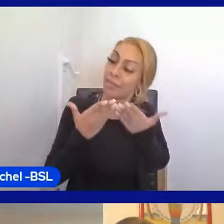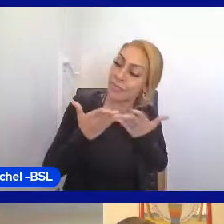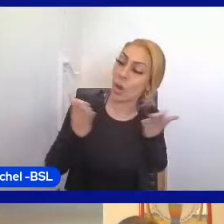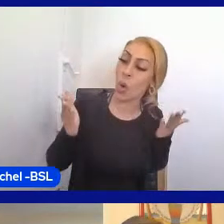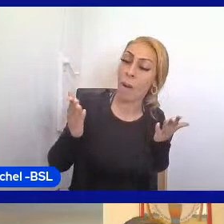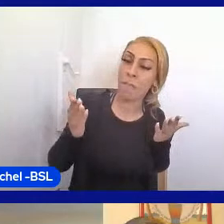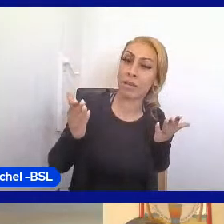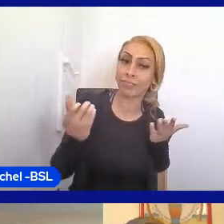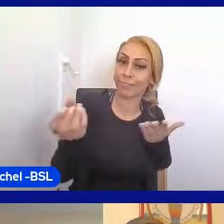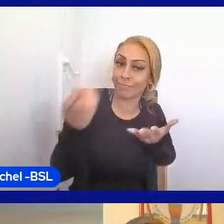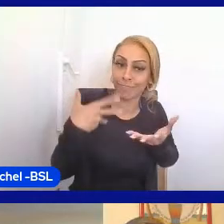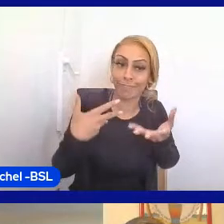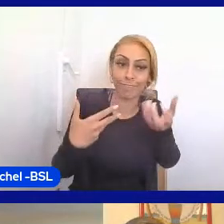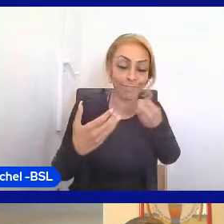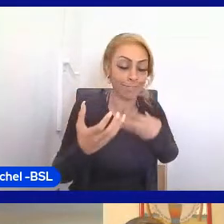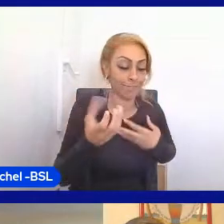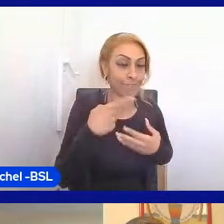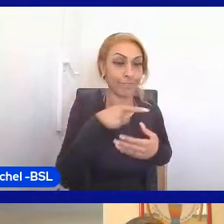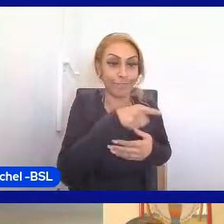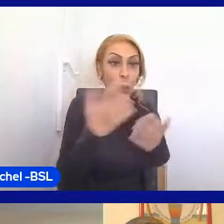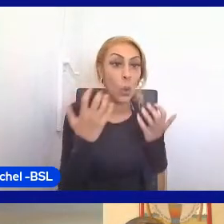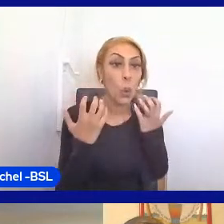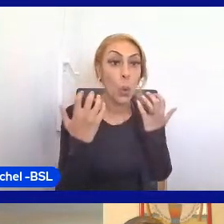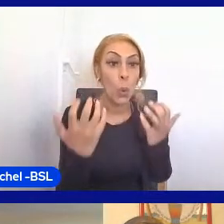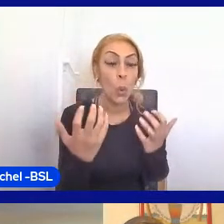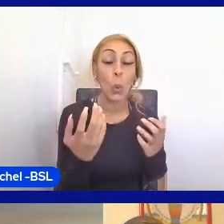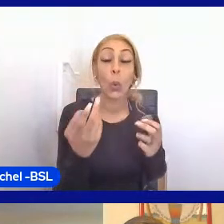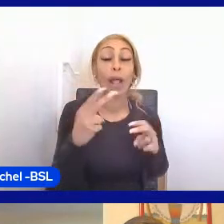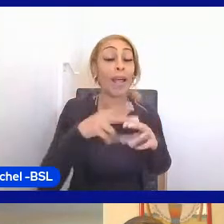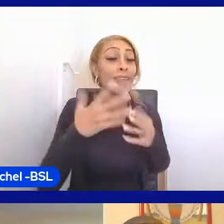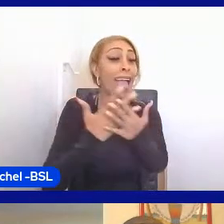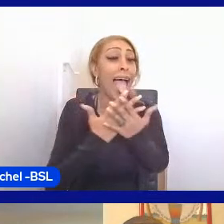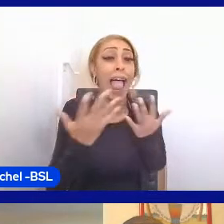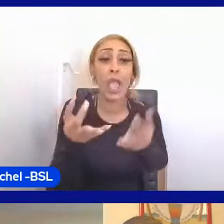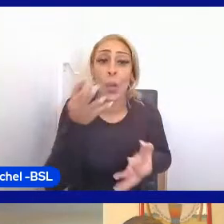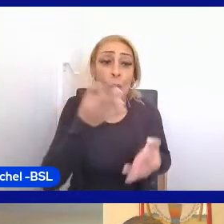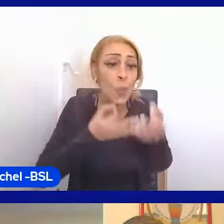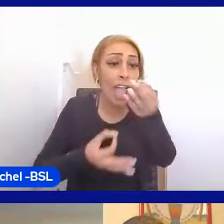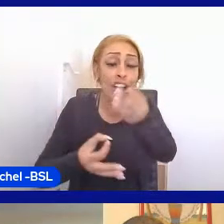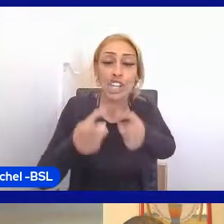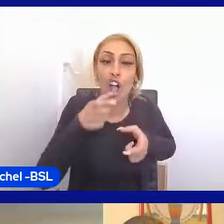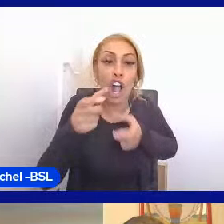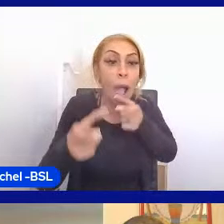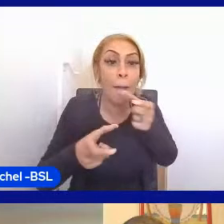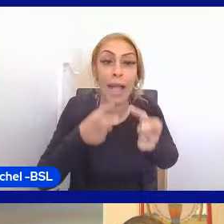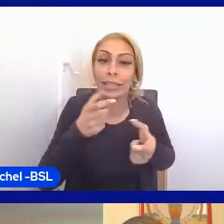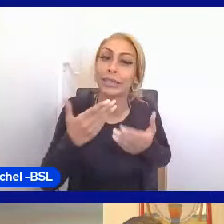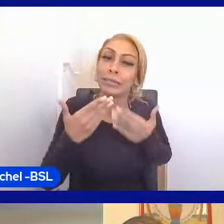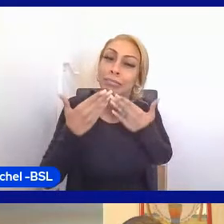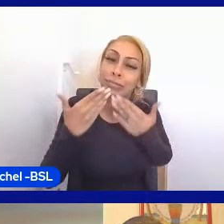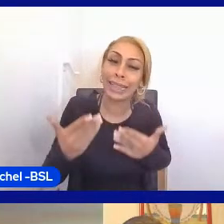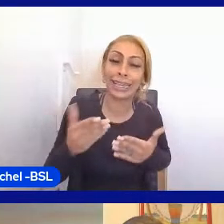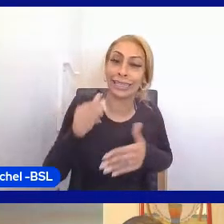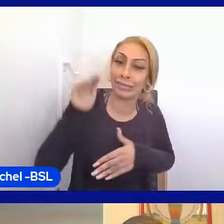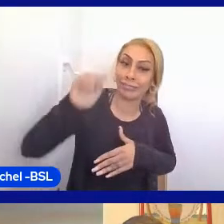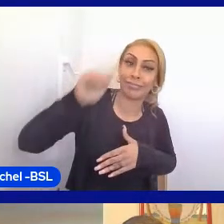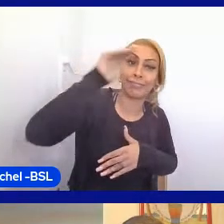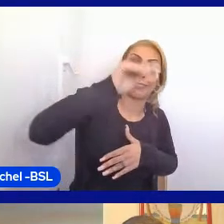and what people have learnt, and where people are going next with them. We are also open to having input with the